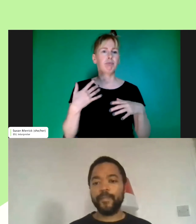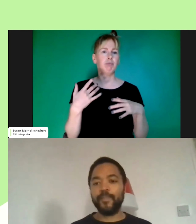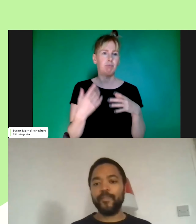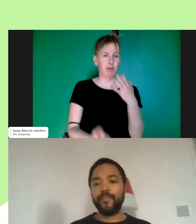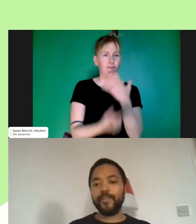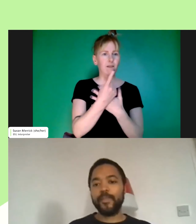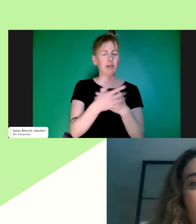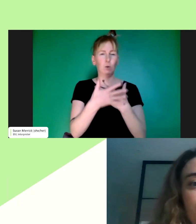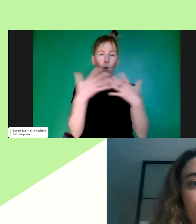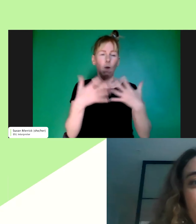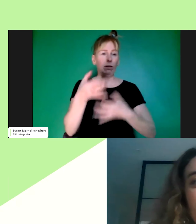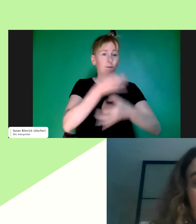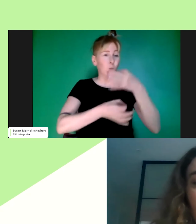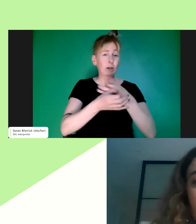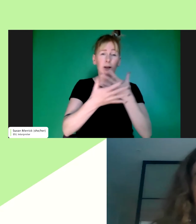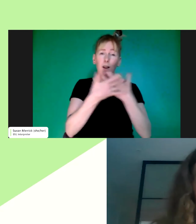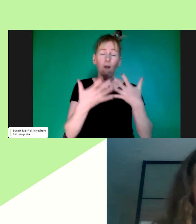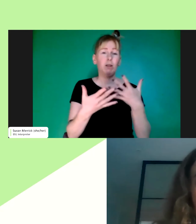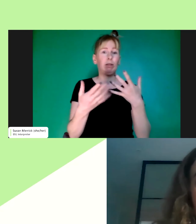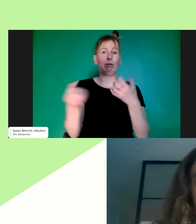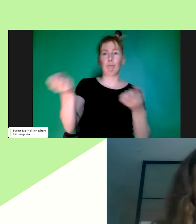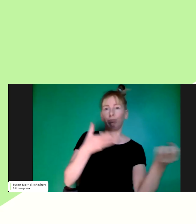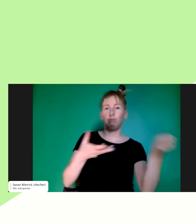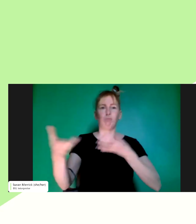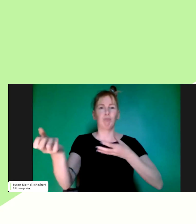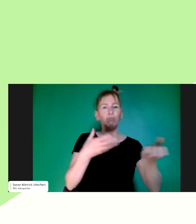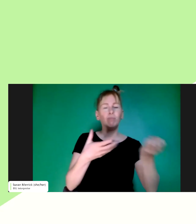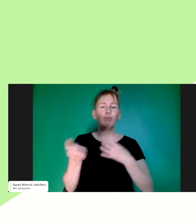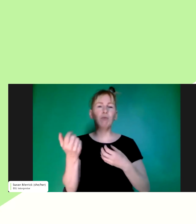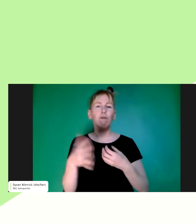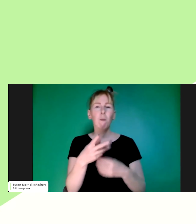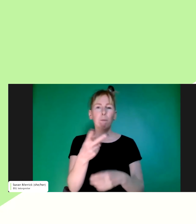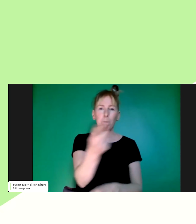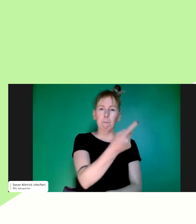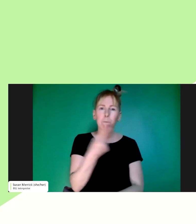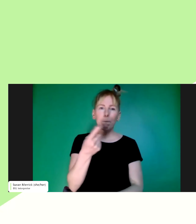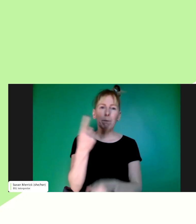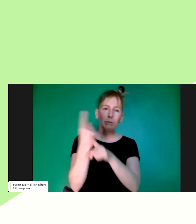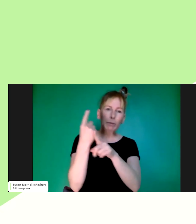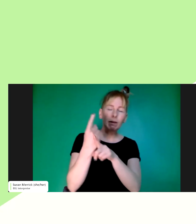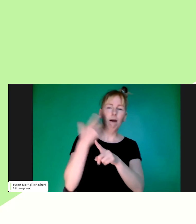from both, you know, members of the audience, but also from like all the speakers.